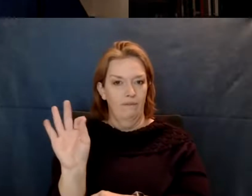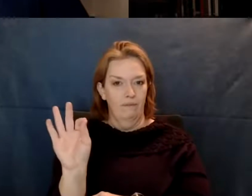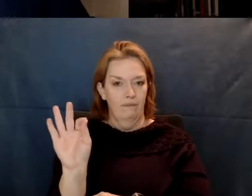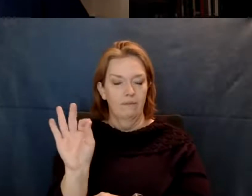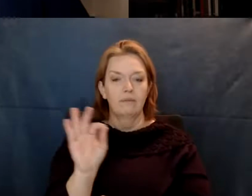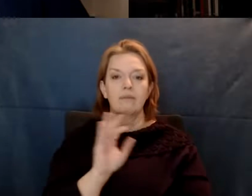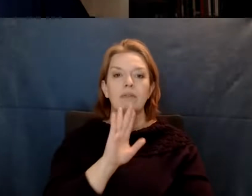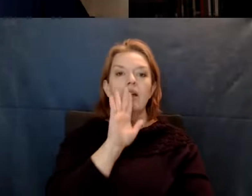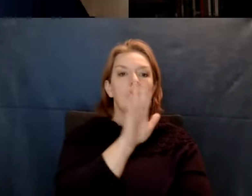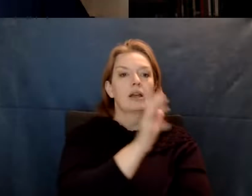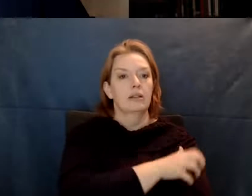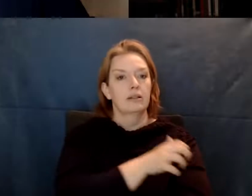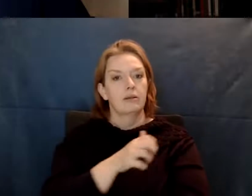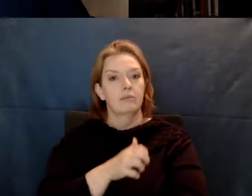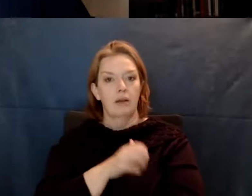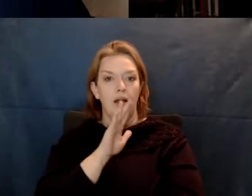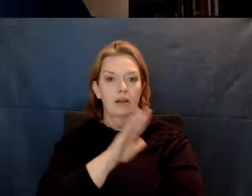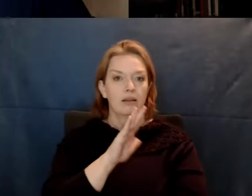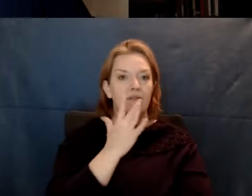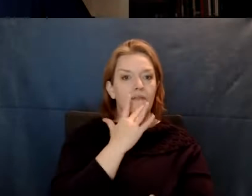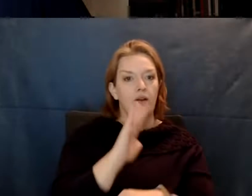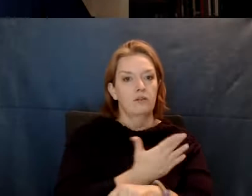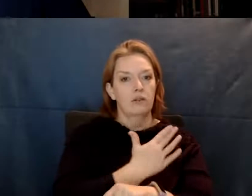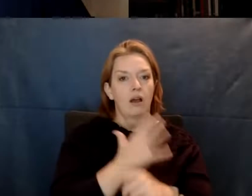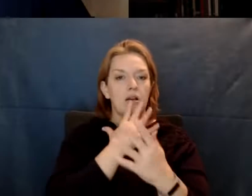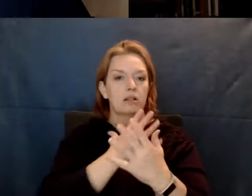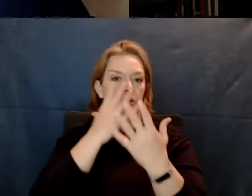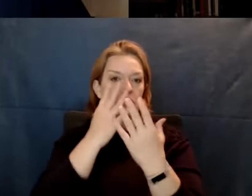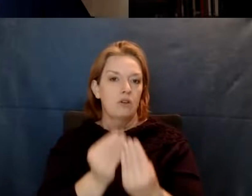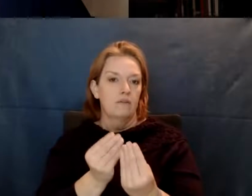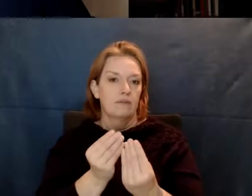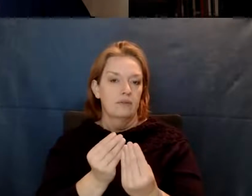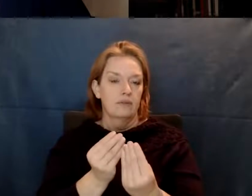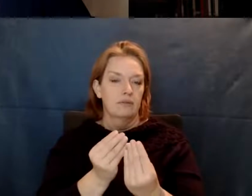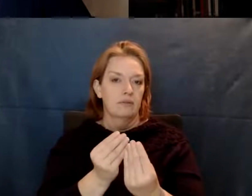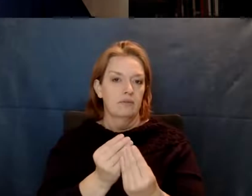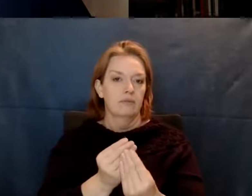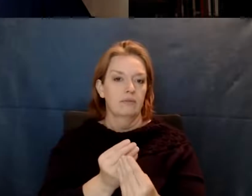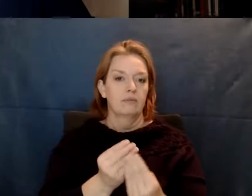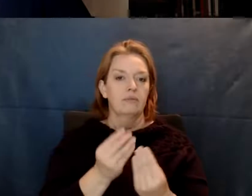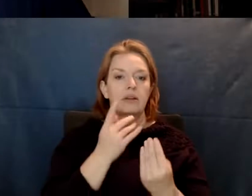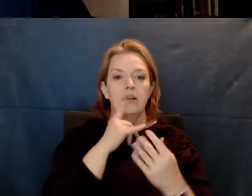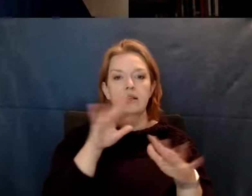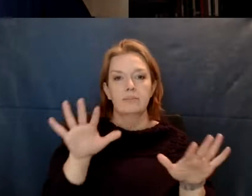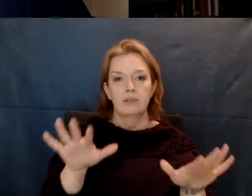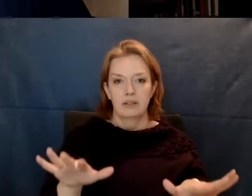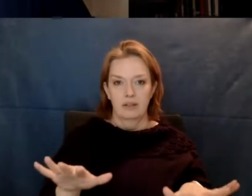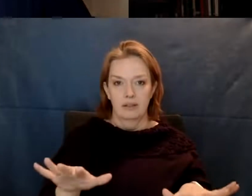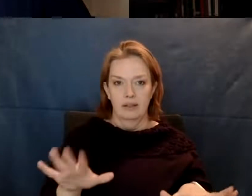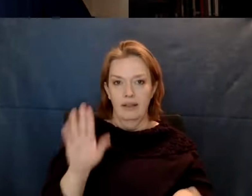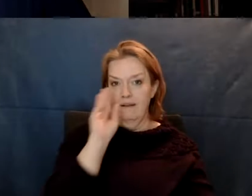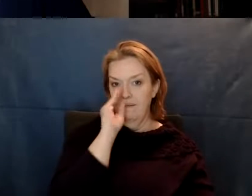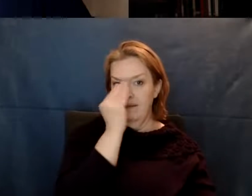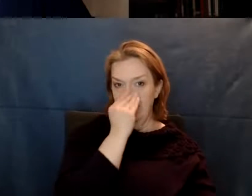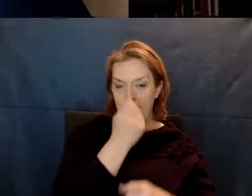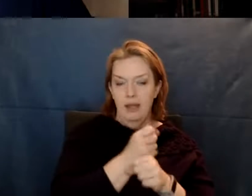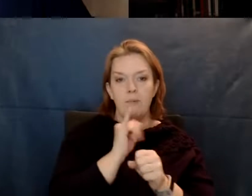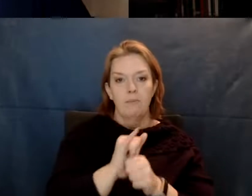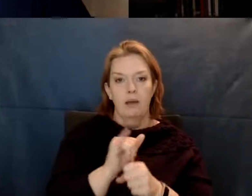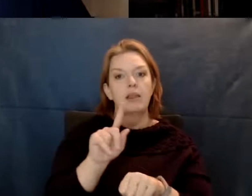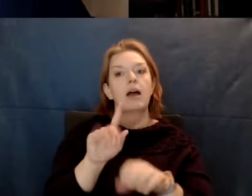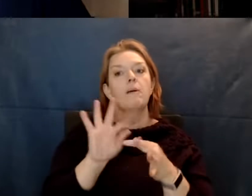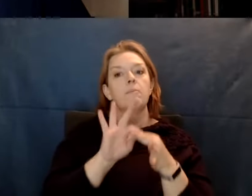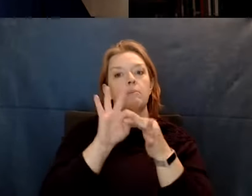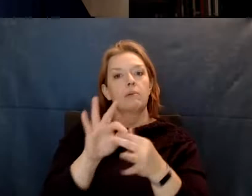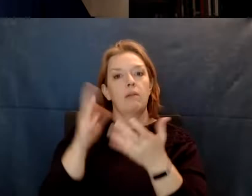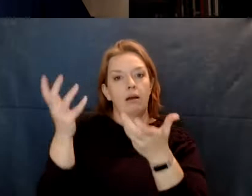isn't power's fav'rite song sang softly shiidd flowers make it belong hang lofty